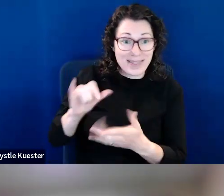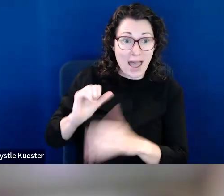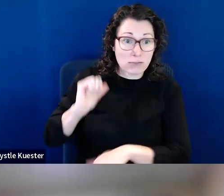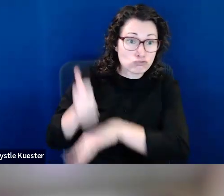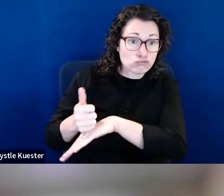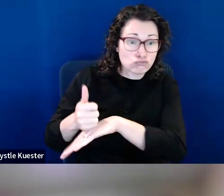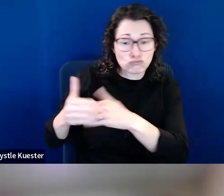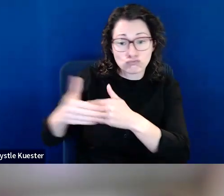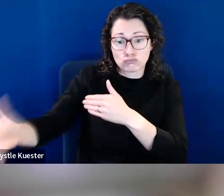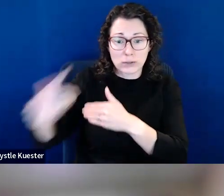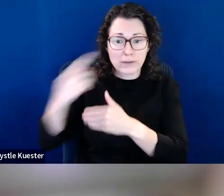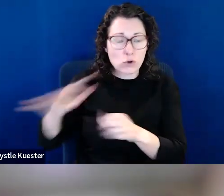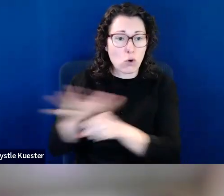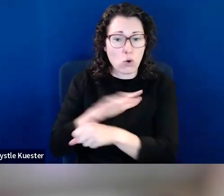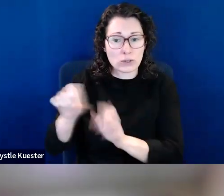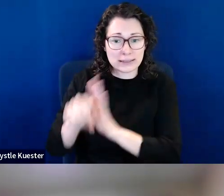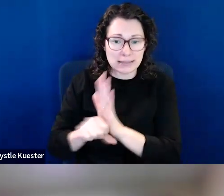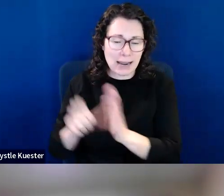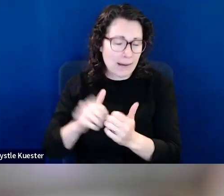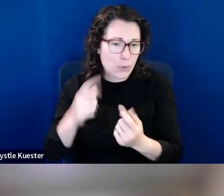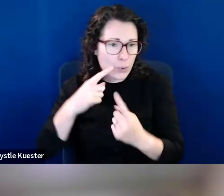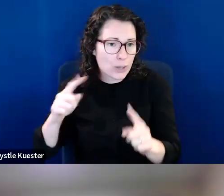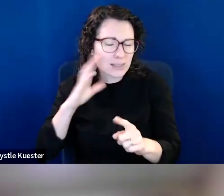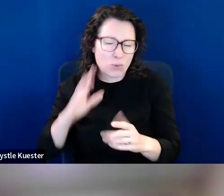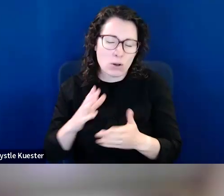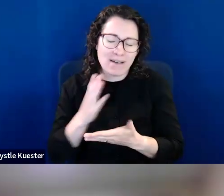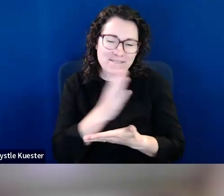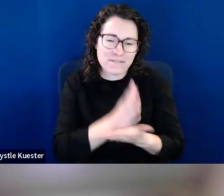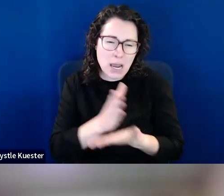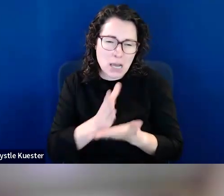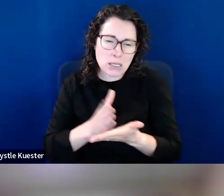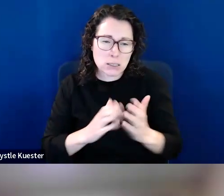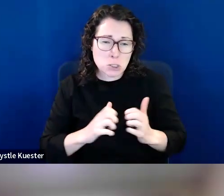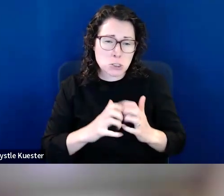for the whole state, it the way that it works is it phases in um for state and local governments